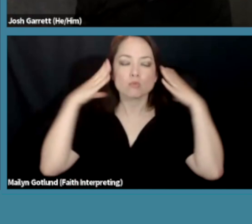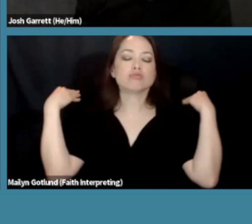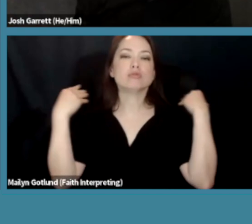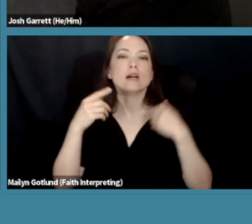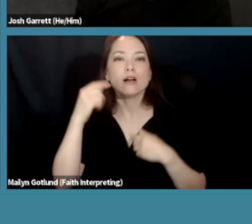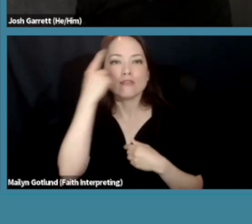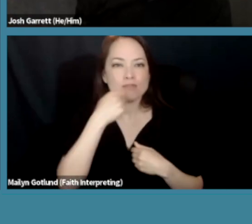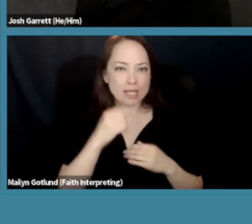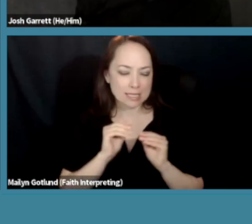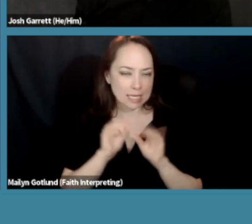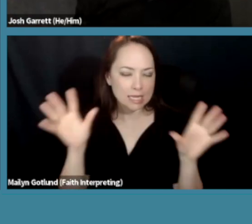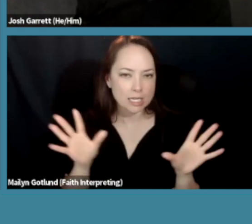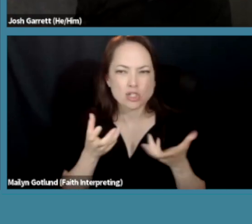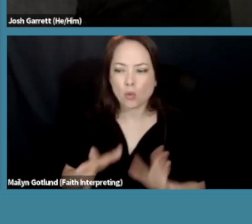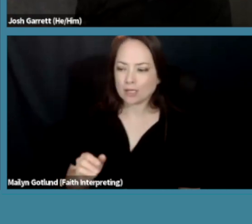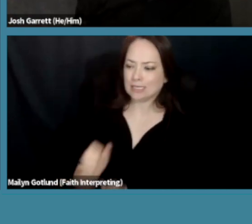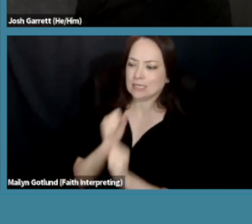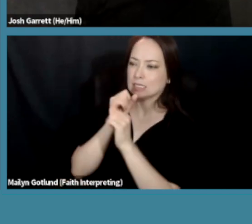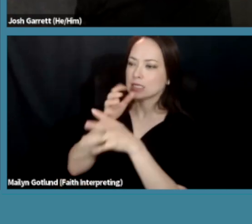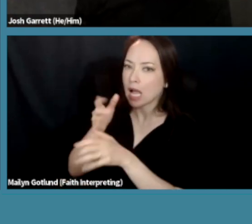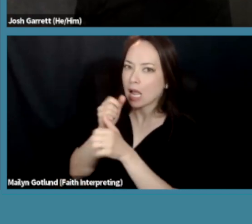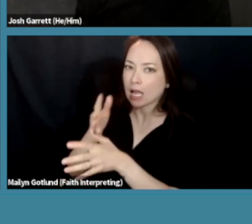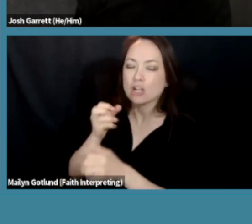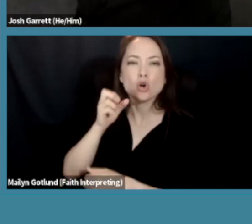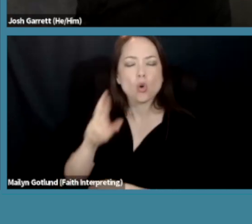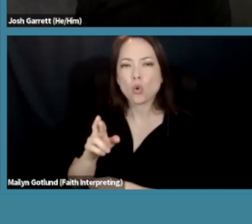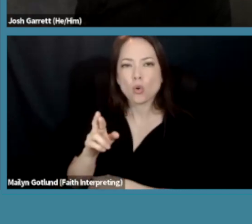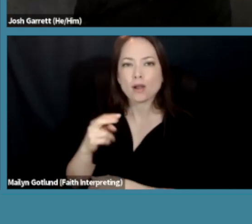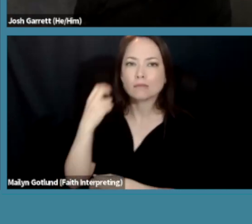shout or make exaggerated mouth movements for those who would be reading your lips.